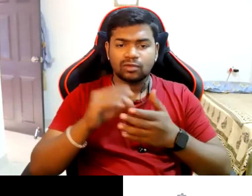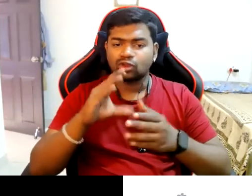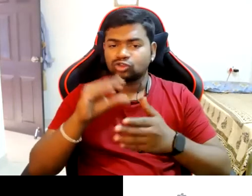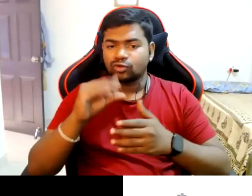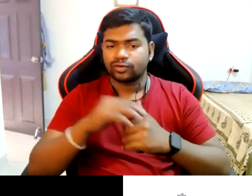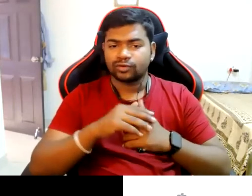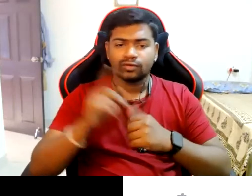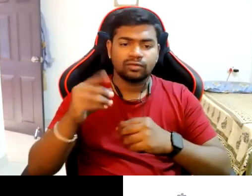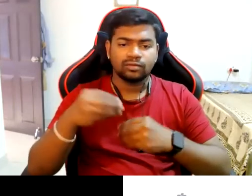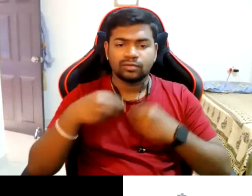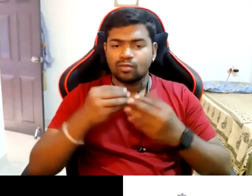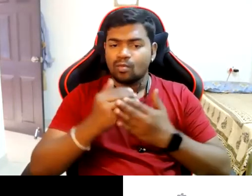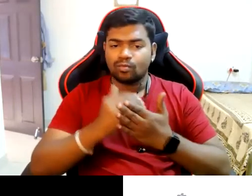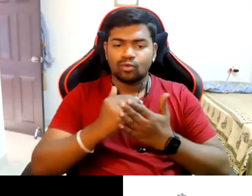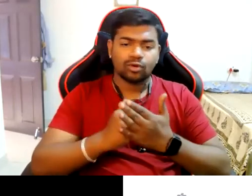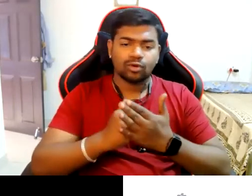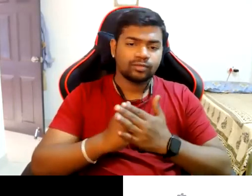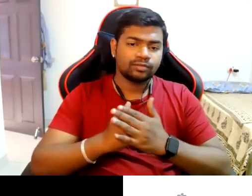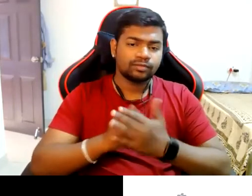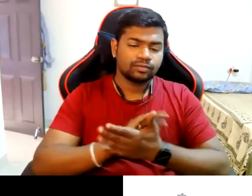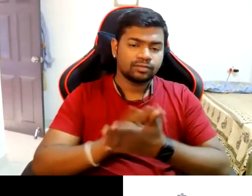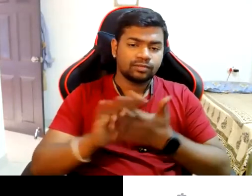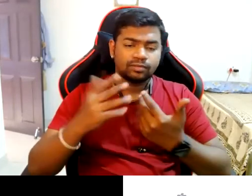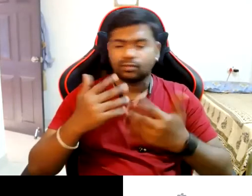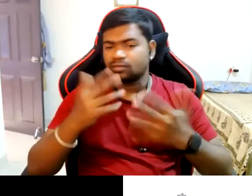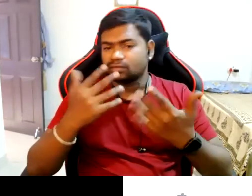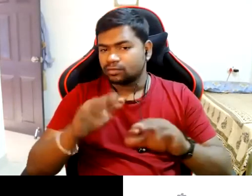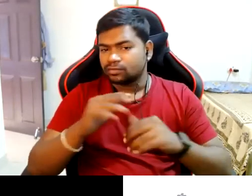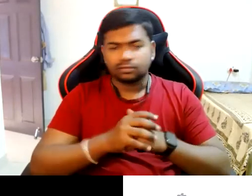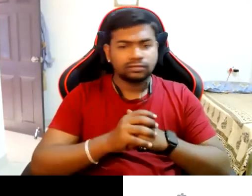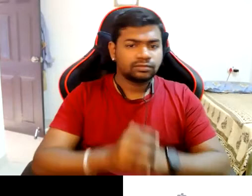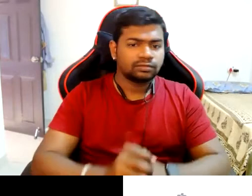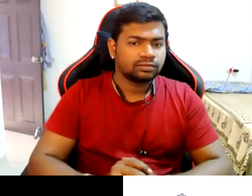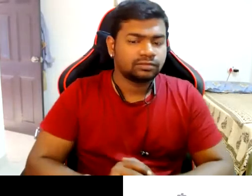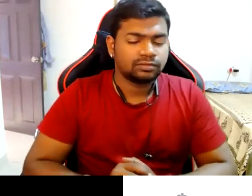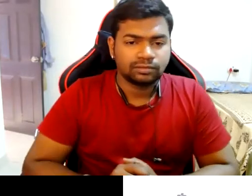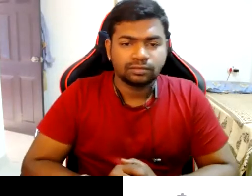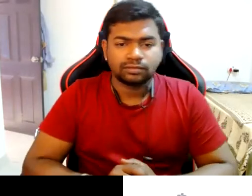learn software and started programming. thats all he began to read books day and night and learn programming and is